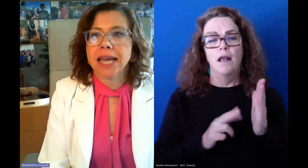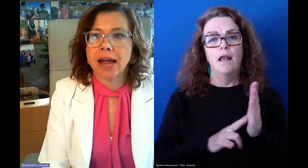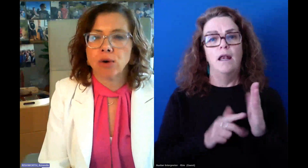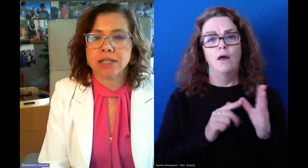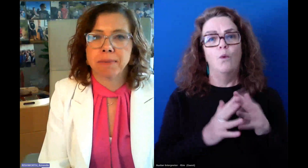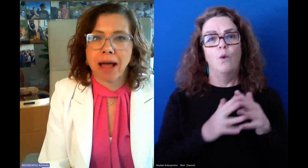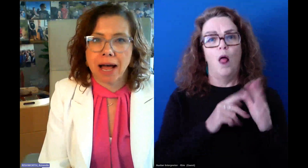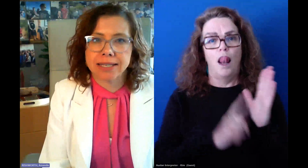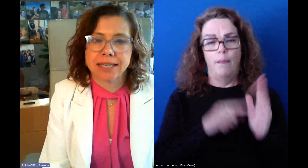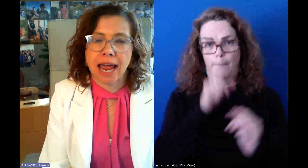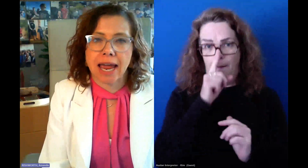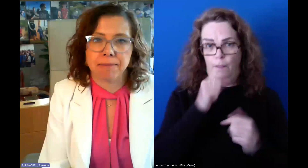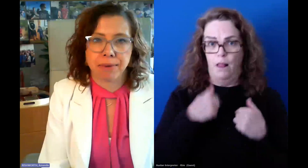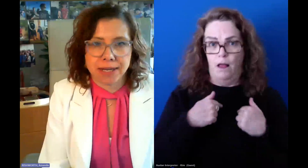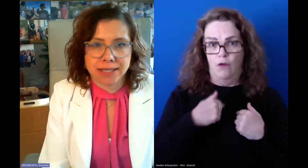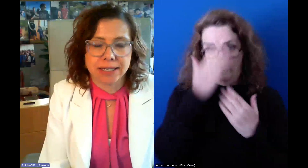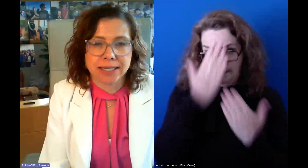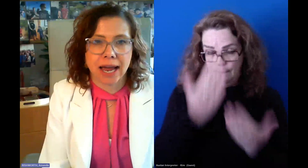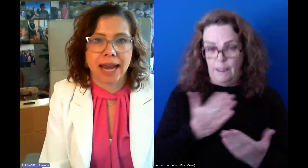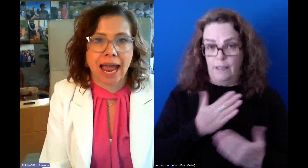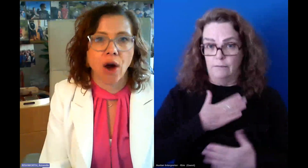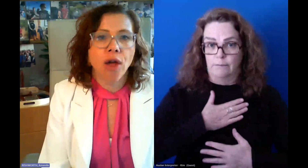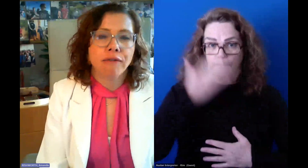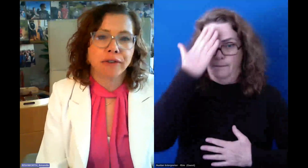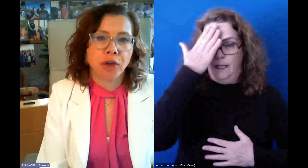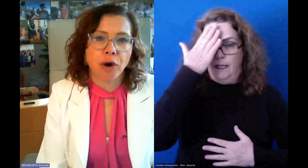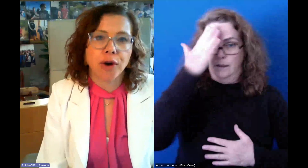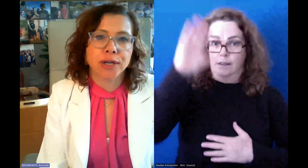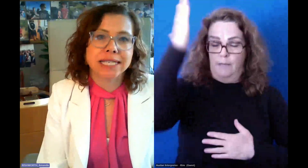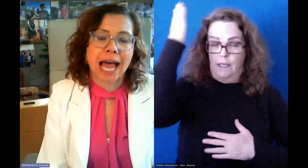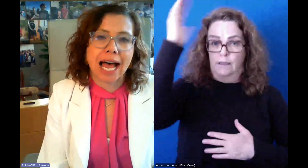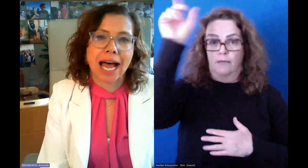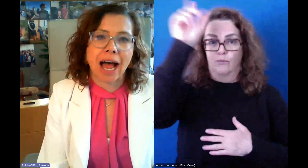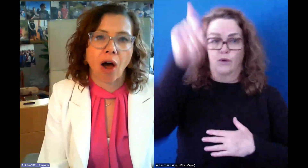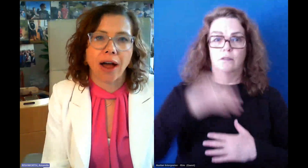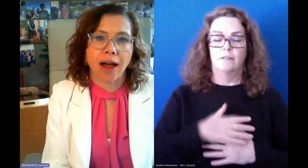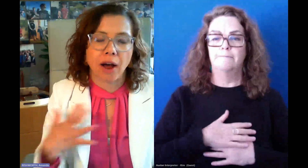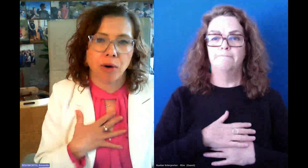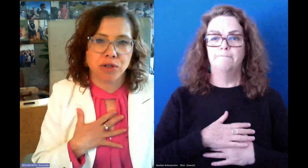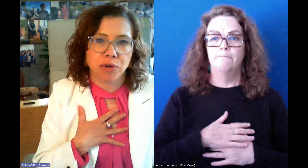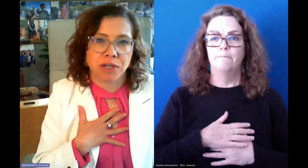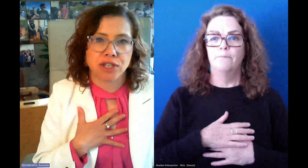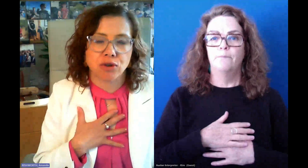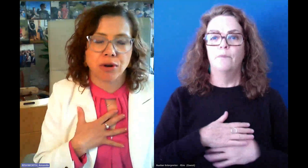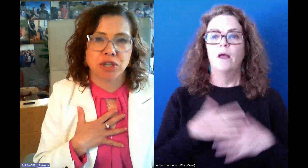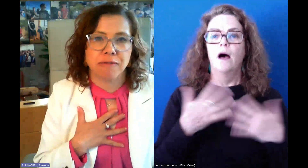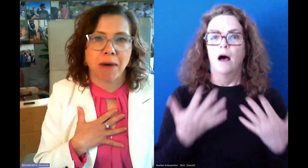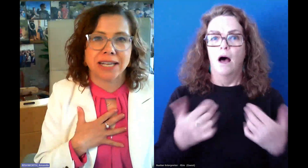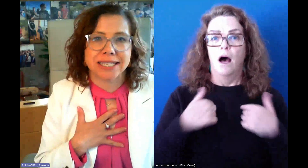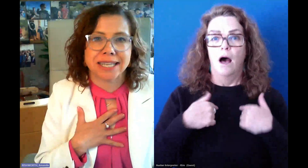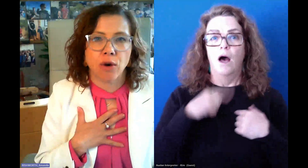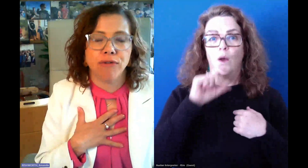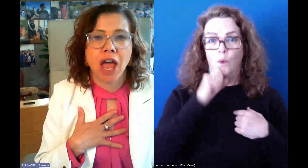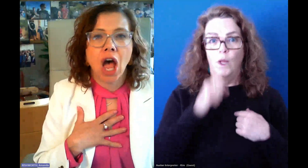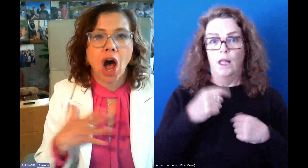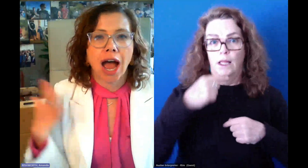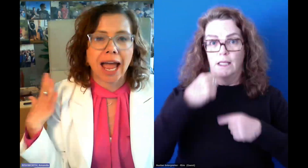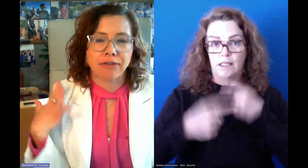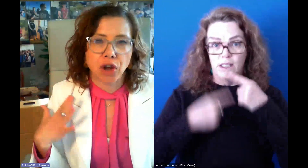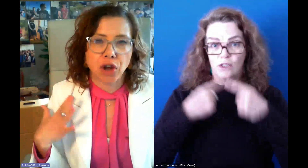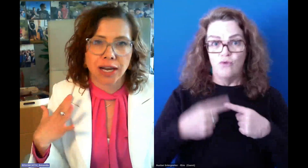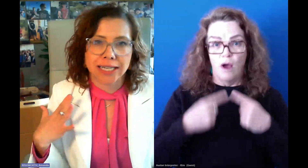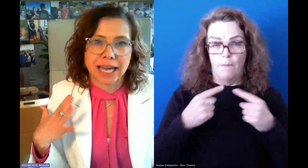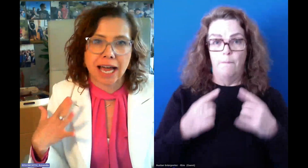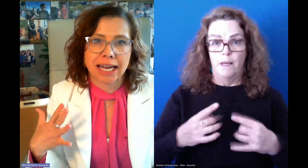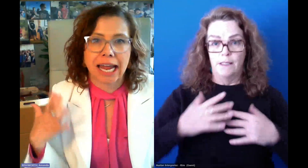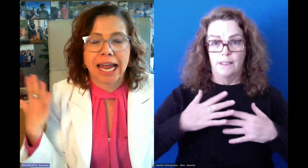to Elders past and present and now I'll do a description of myself I have curly dark